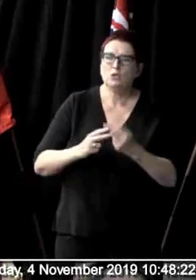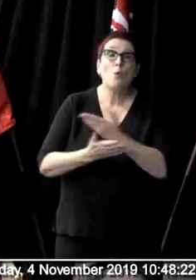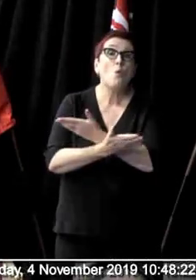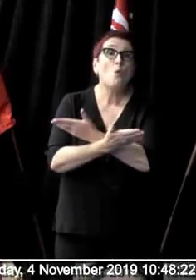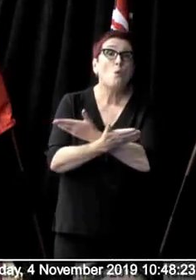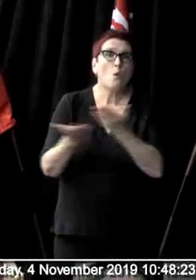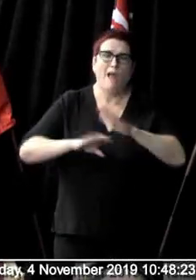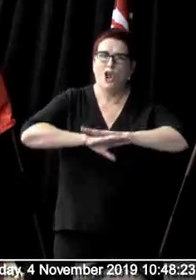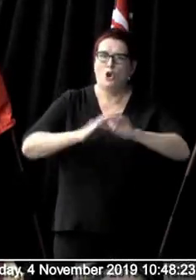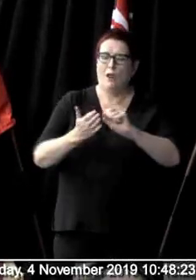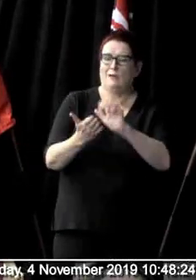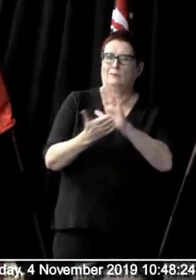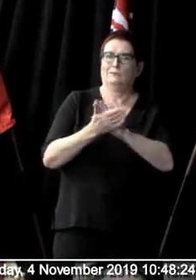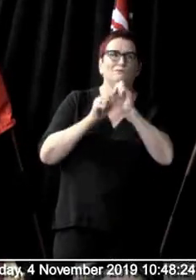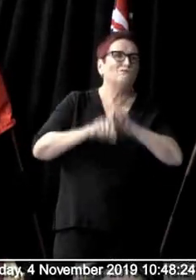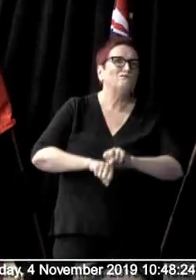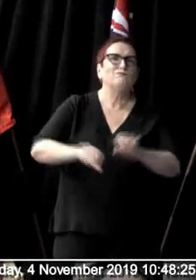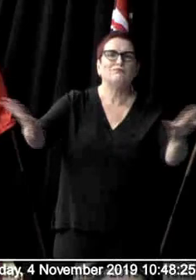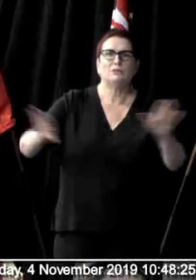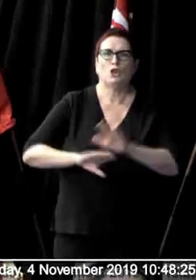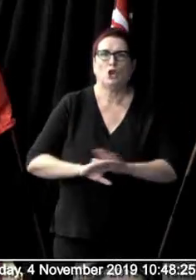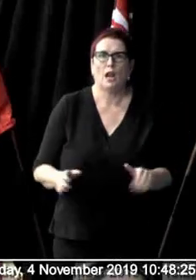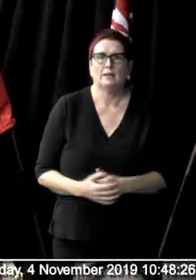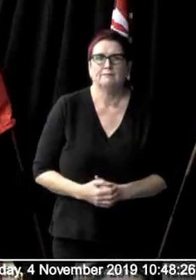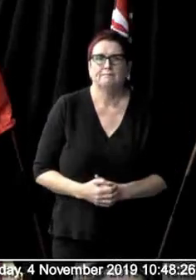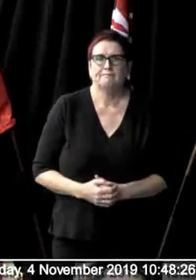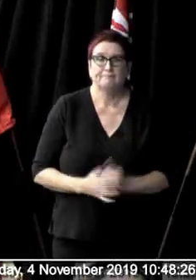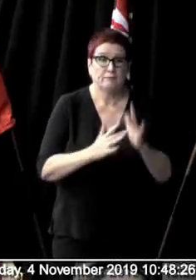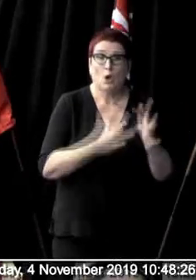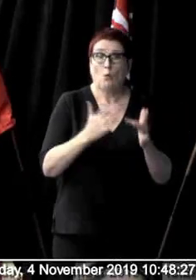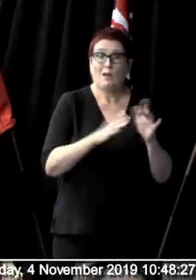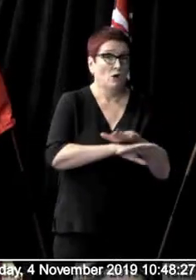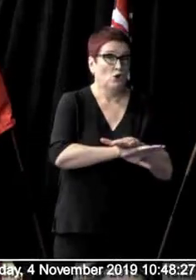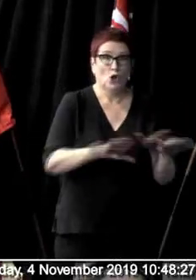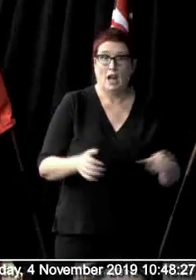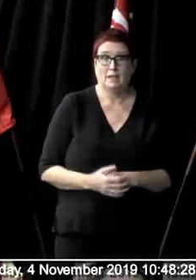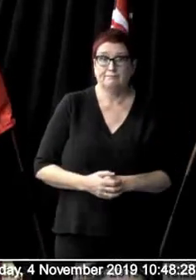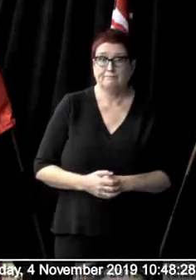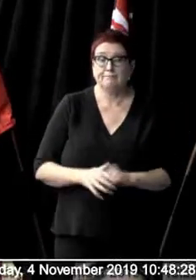And it prevents publication on the web, on Facebook, on social media.